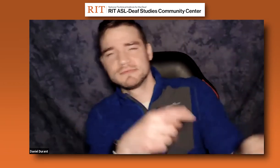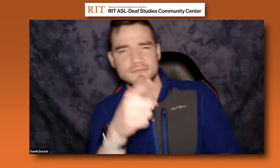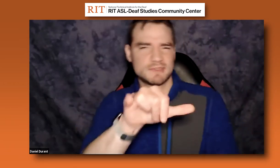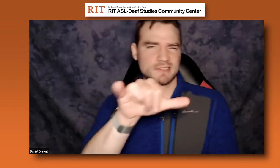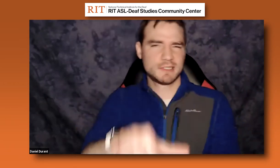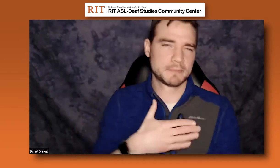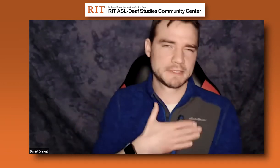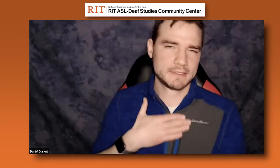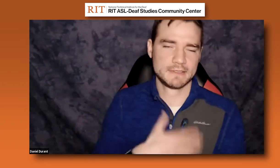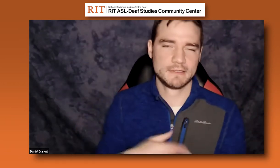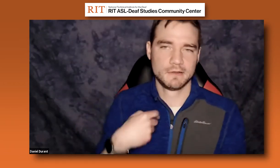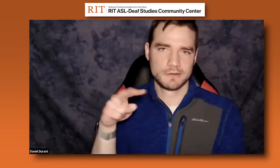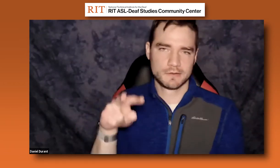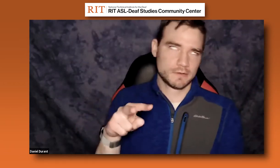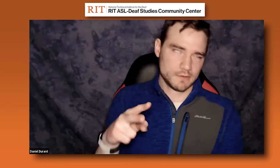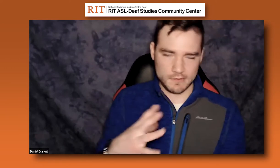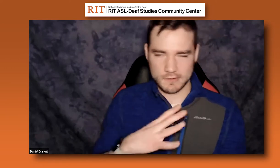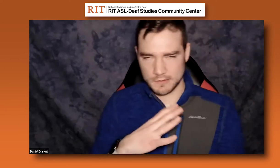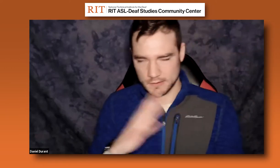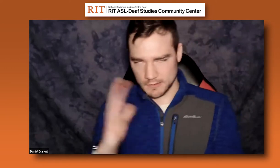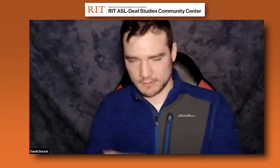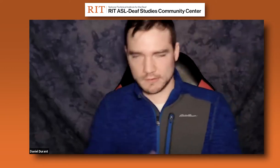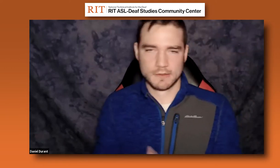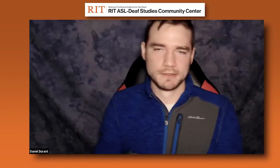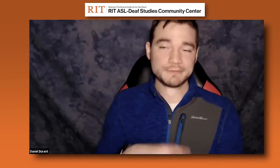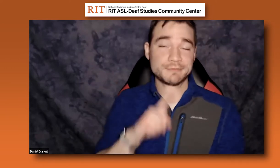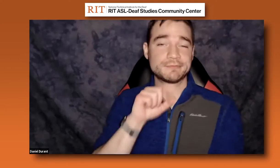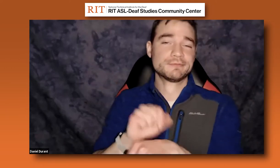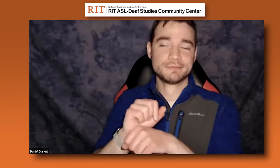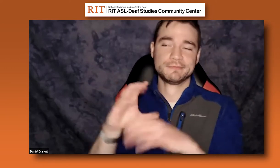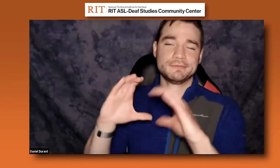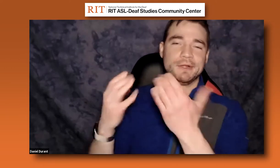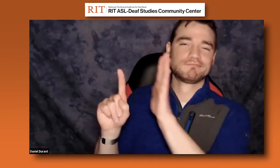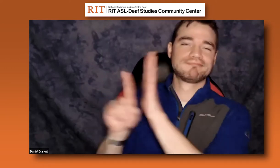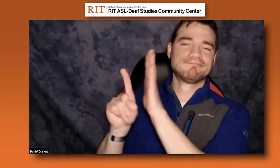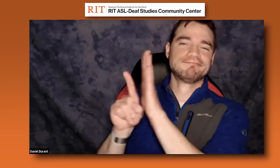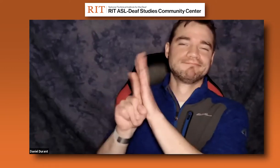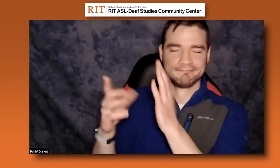So when the students left, you know, I, of course, rolled my eyes 'cause she wanted me to stay after,